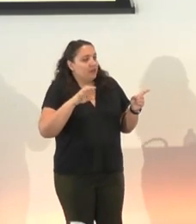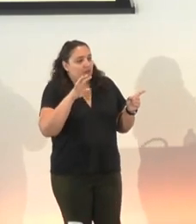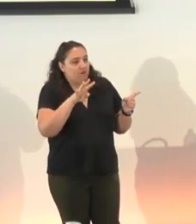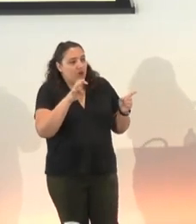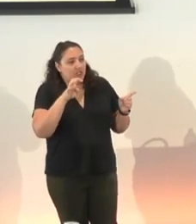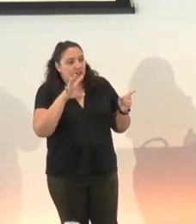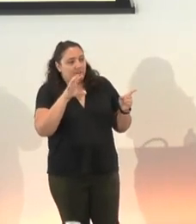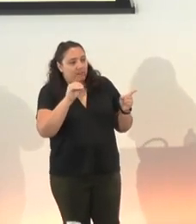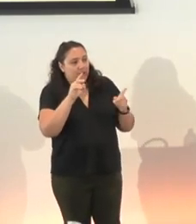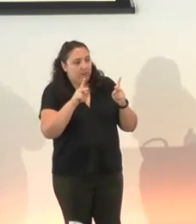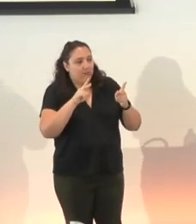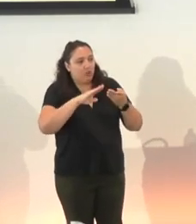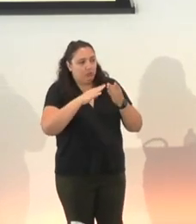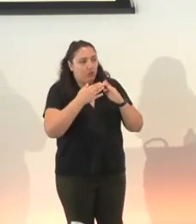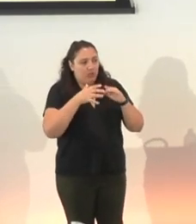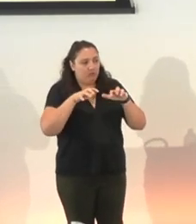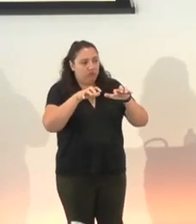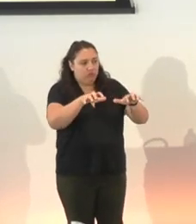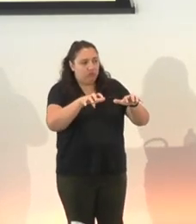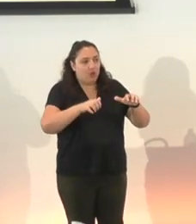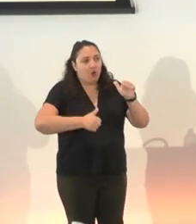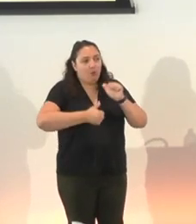and the majority of the work we do is for commercial organizations.